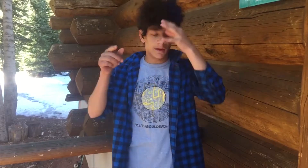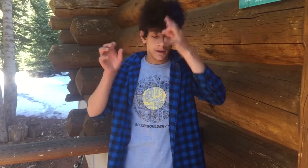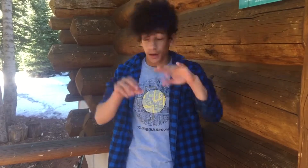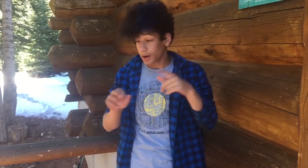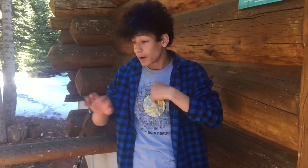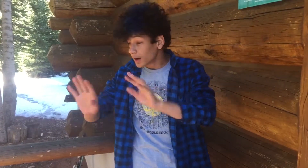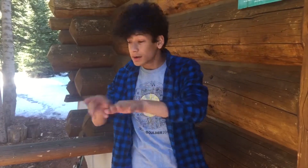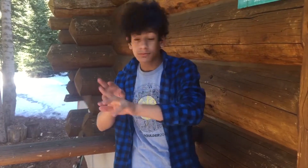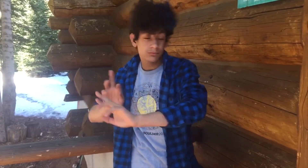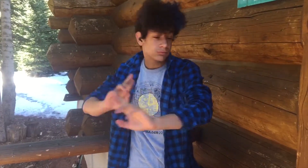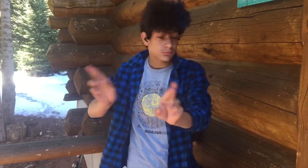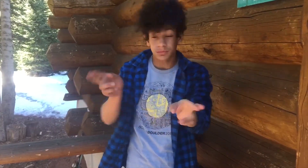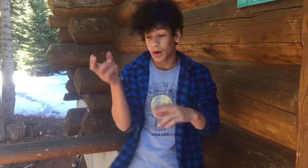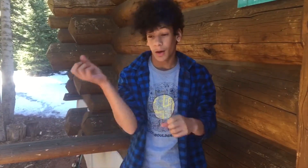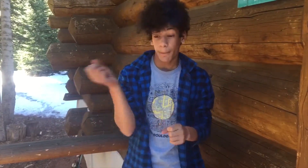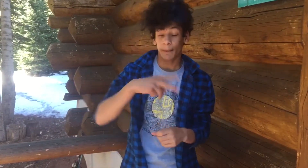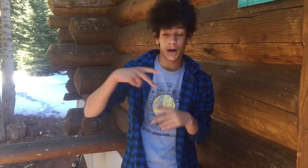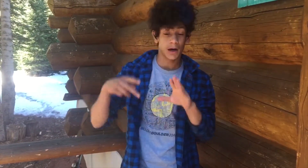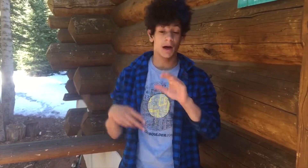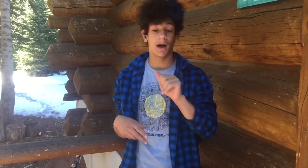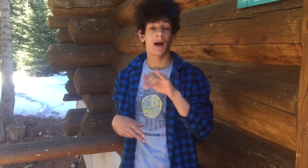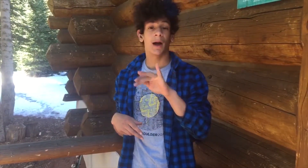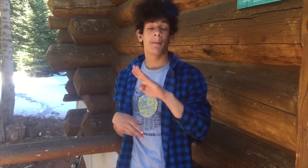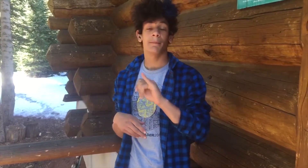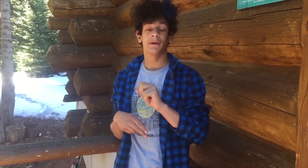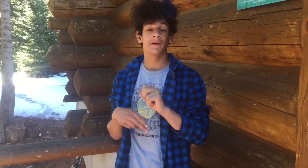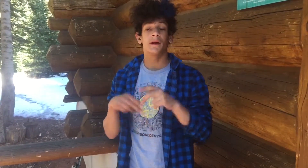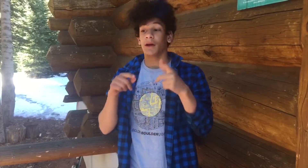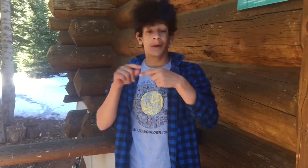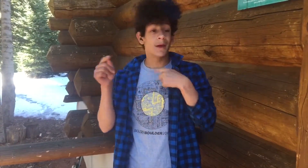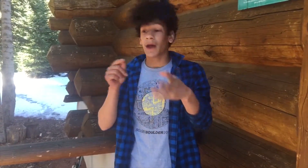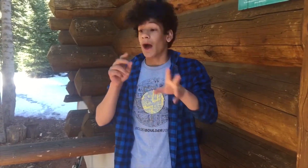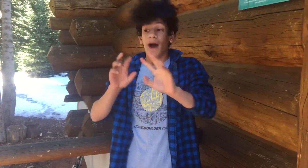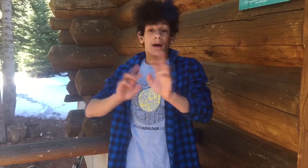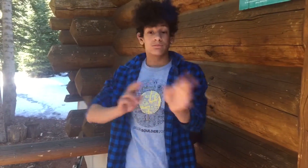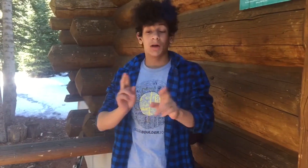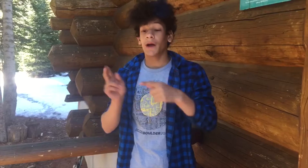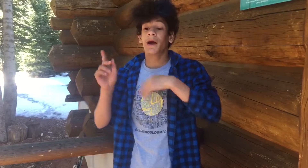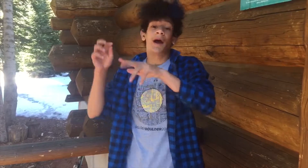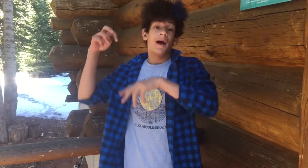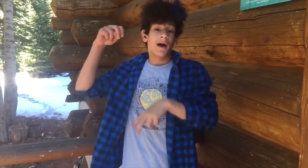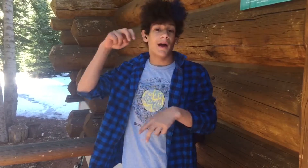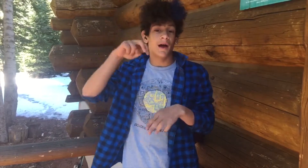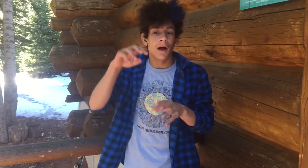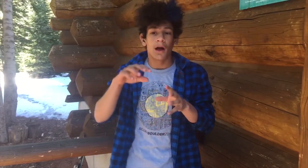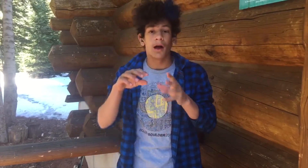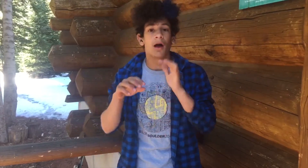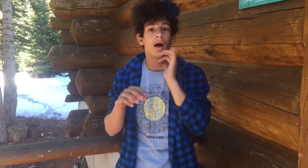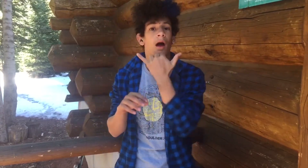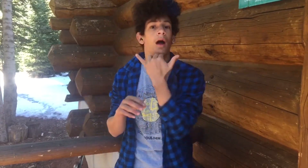Finally, we decided to head back down. Back to the cabin. And we're all getting ready to go. And then suddenly...